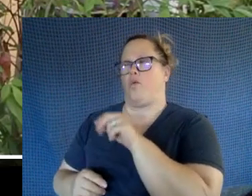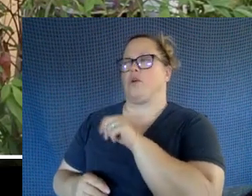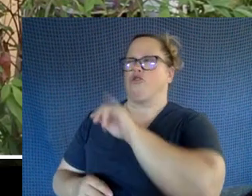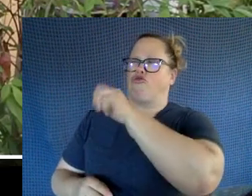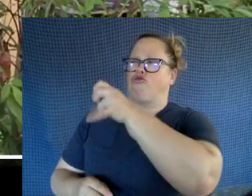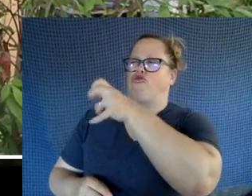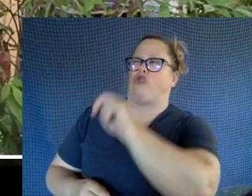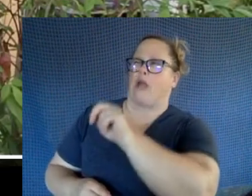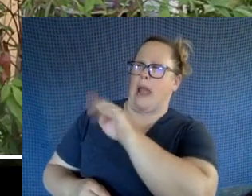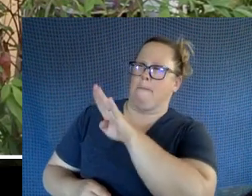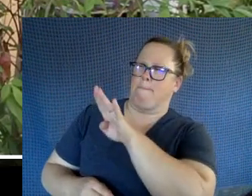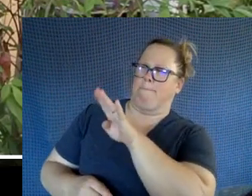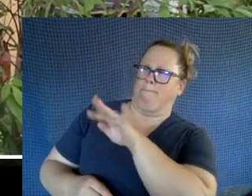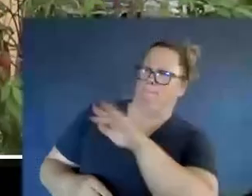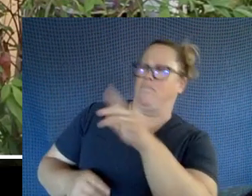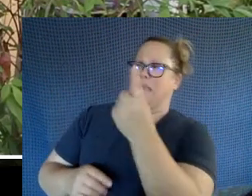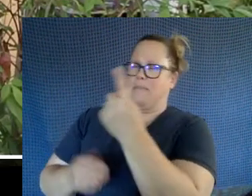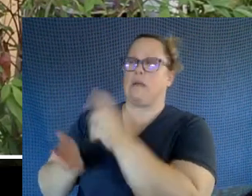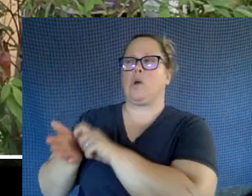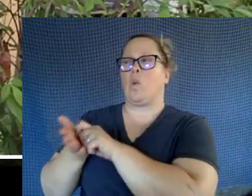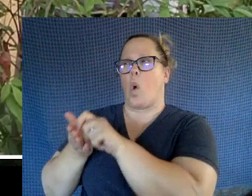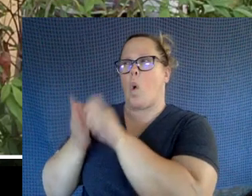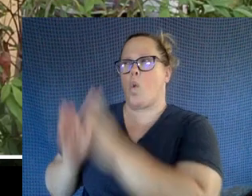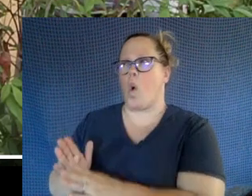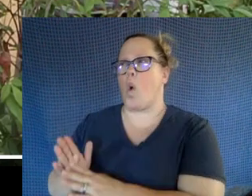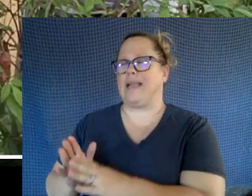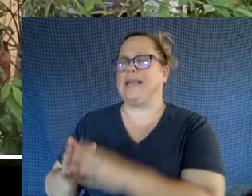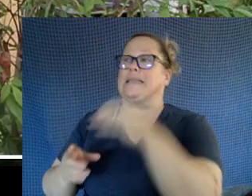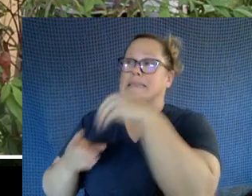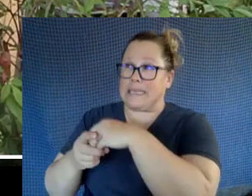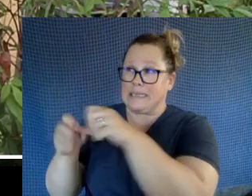921s. All biographies written by someone else